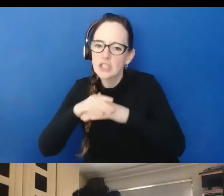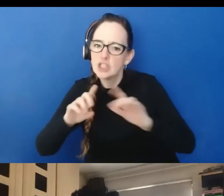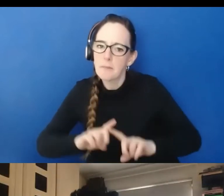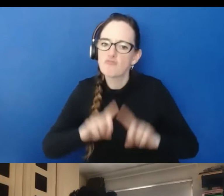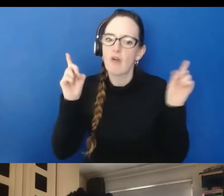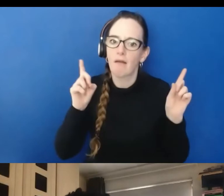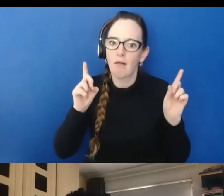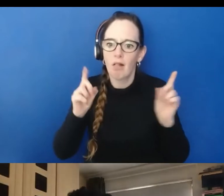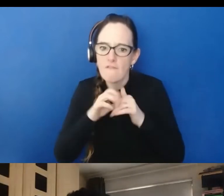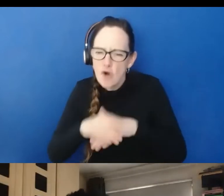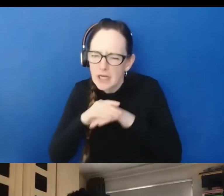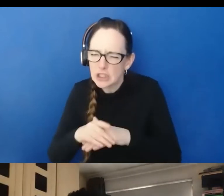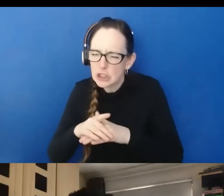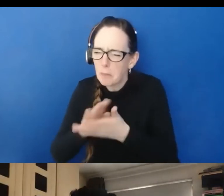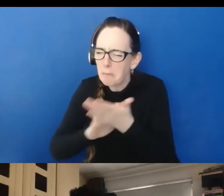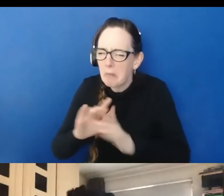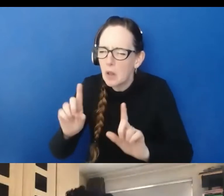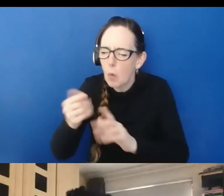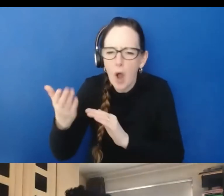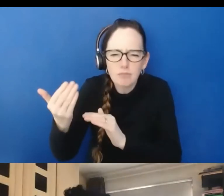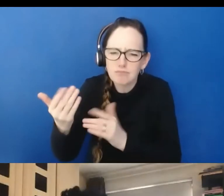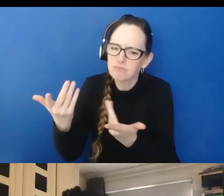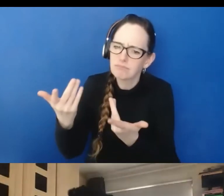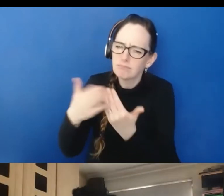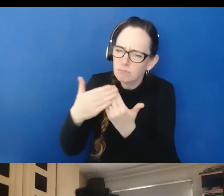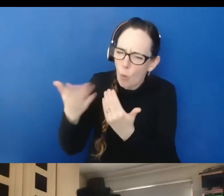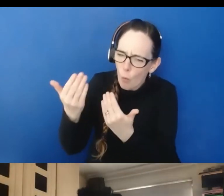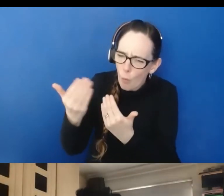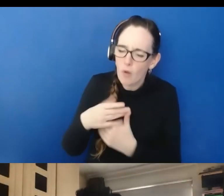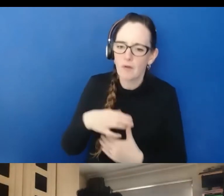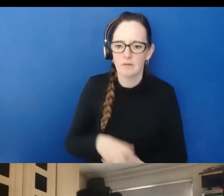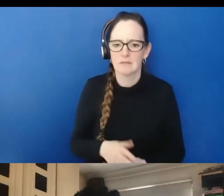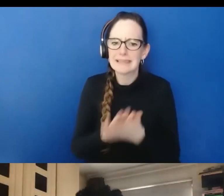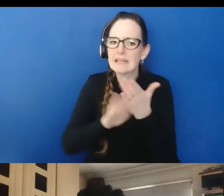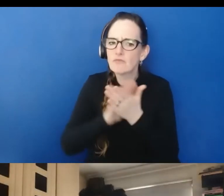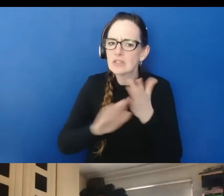what you meant by that? How you define the idea of radical friendship?